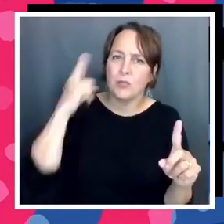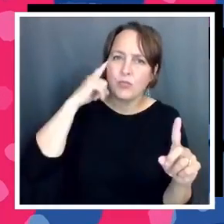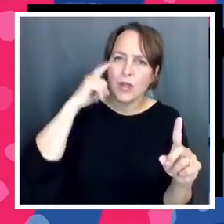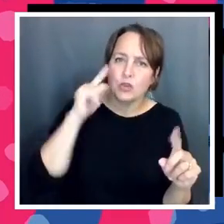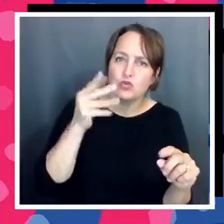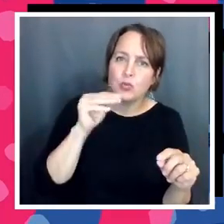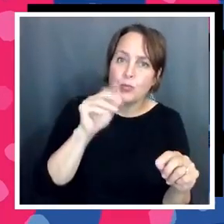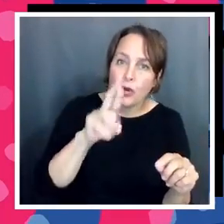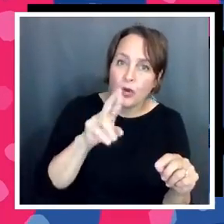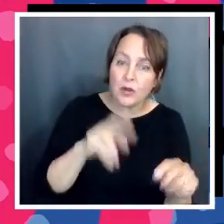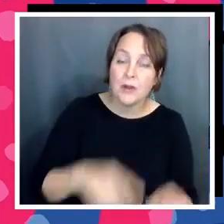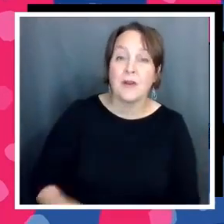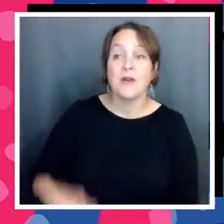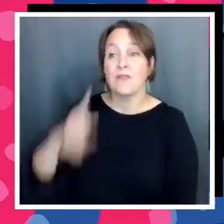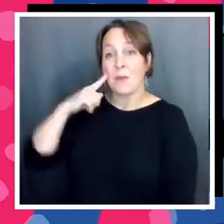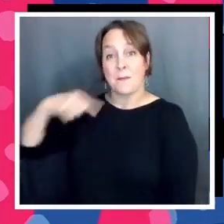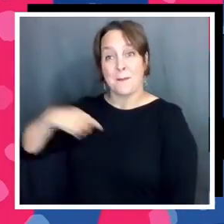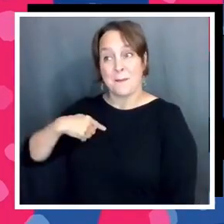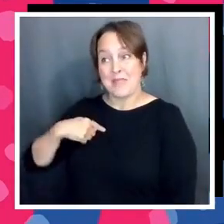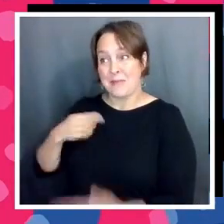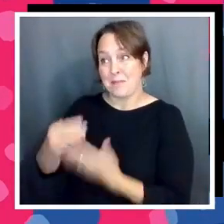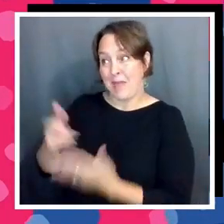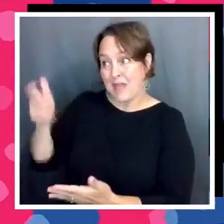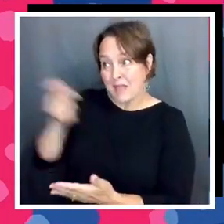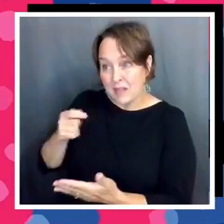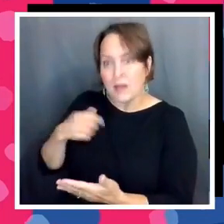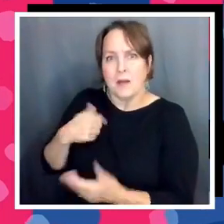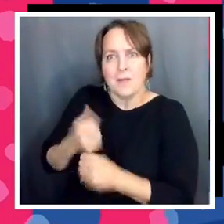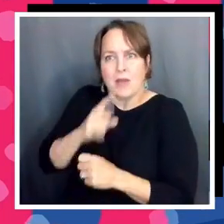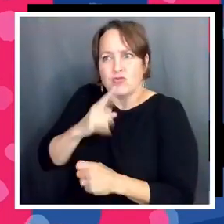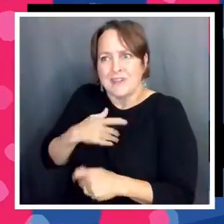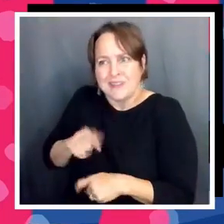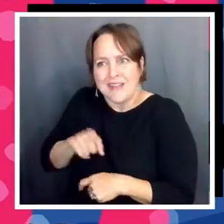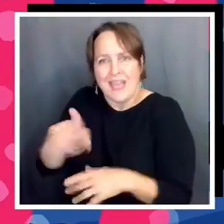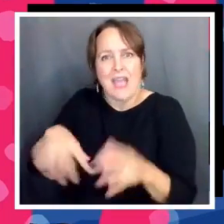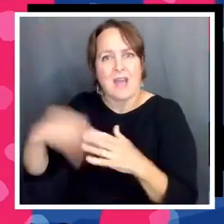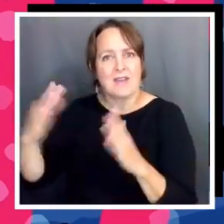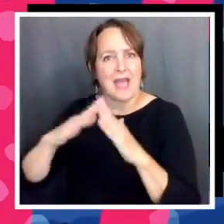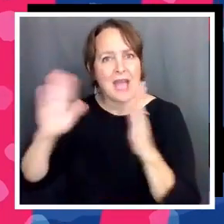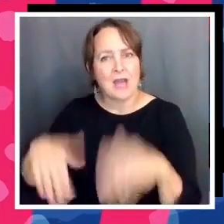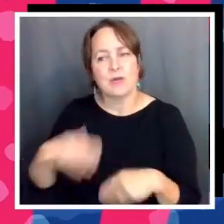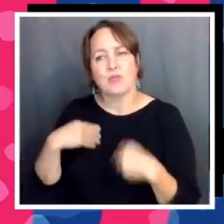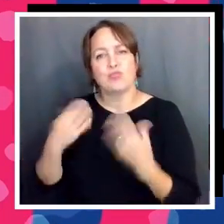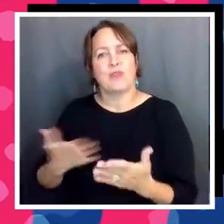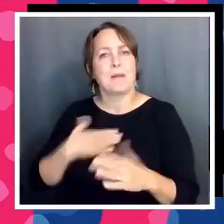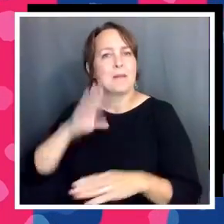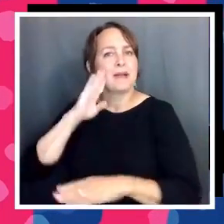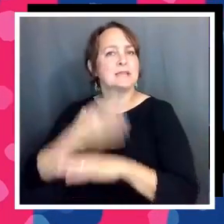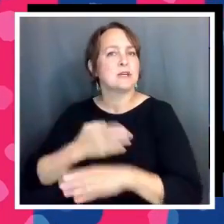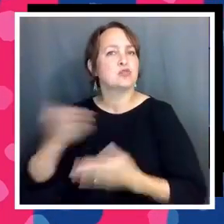THE HOUSE AND START MAKING THE INCOME SHE NEEDS. SHE HAS A CHILD WHO IS